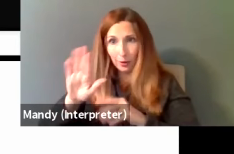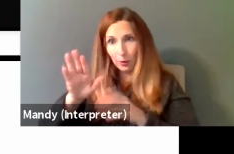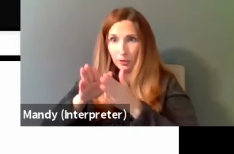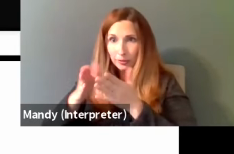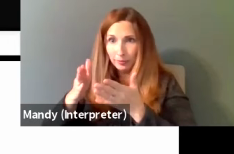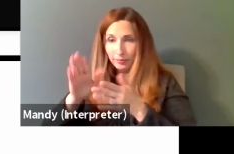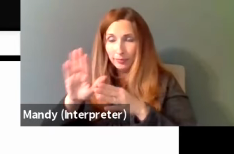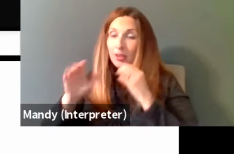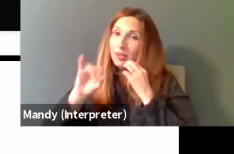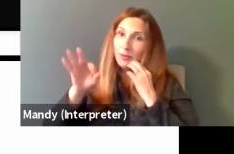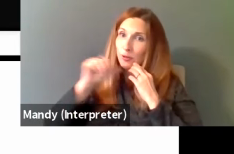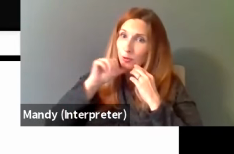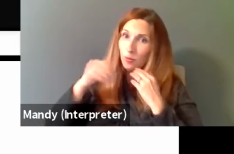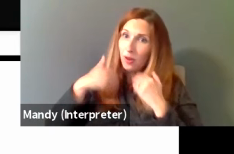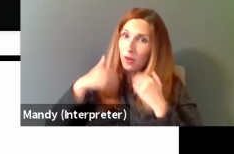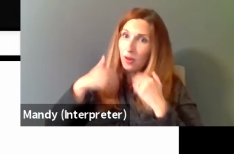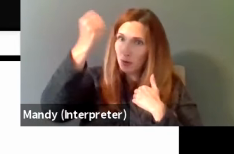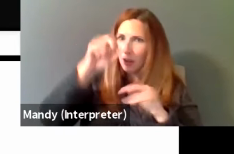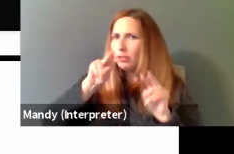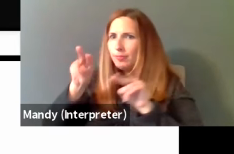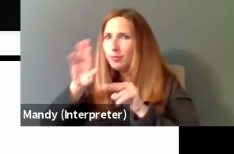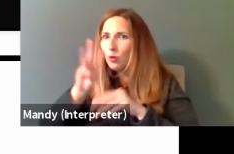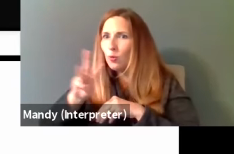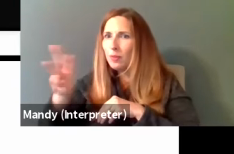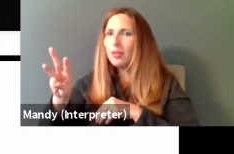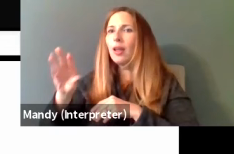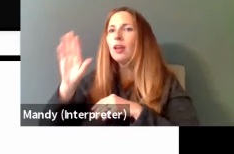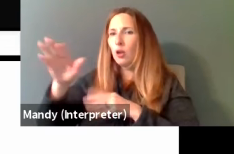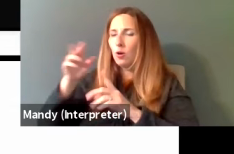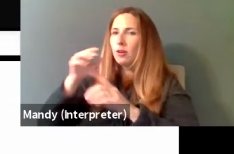If you don't know it by heart from your websites, your vision, and your mission to show